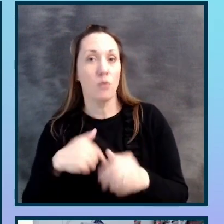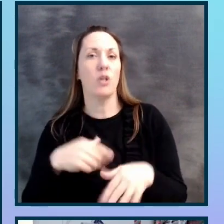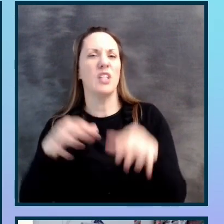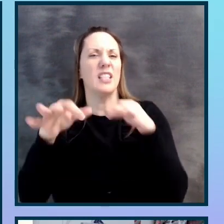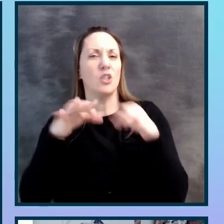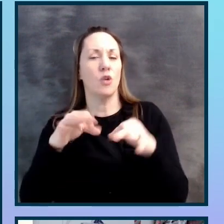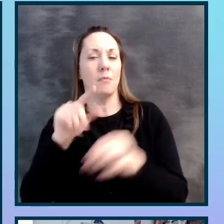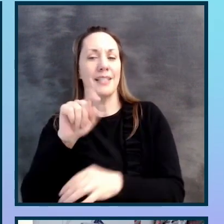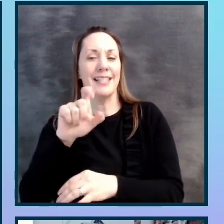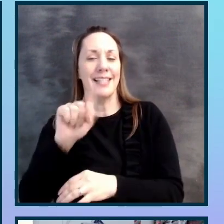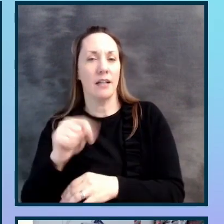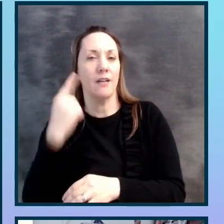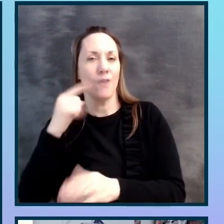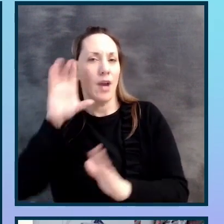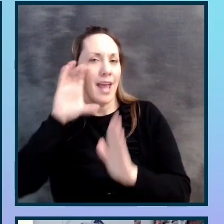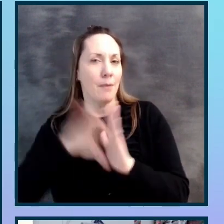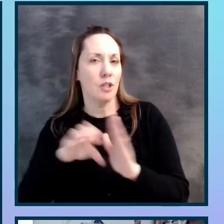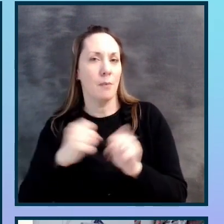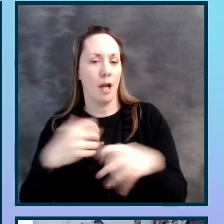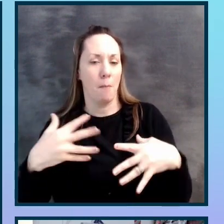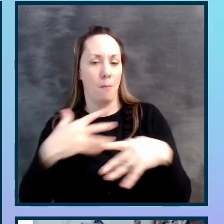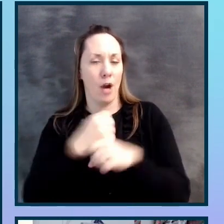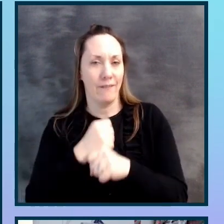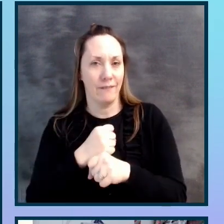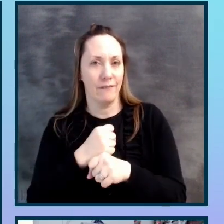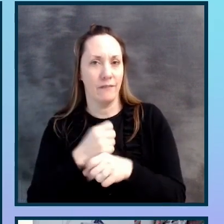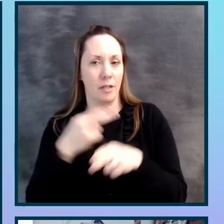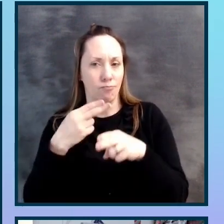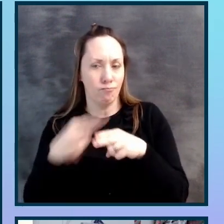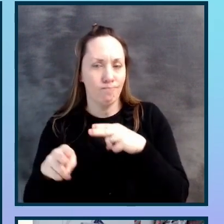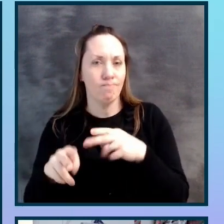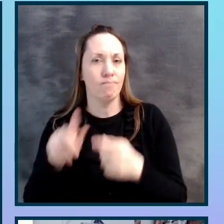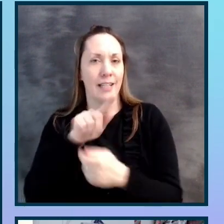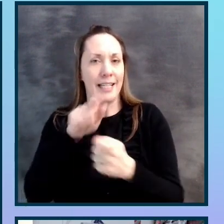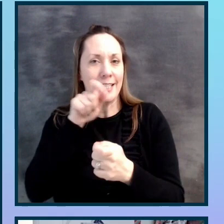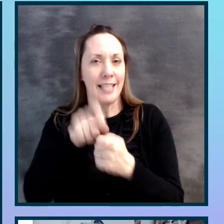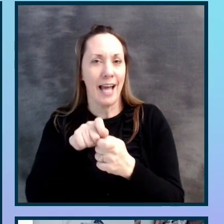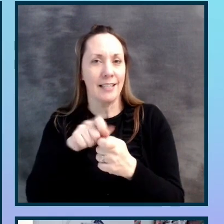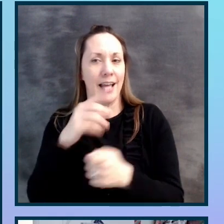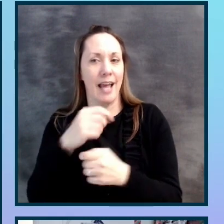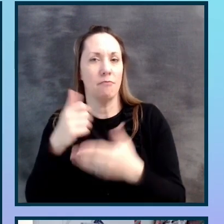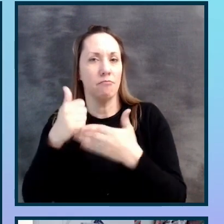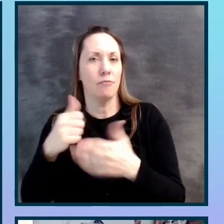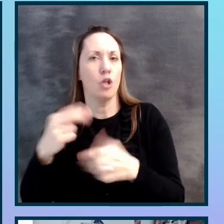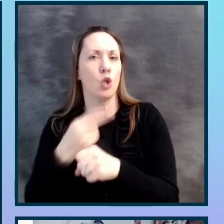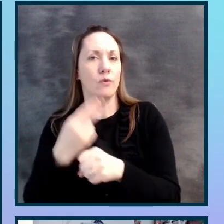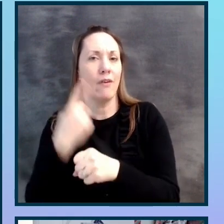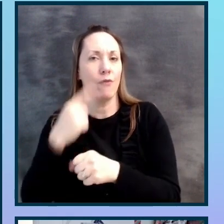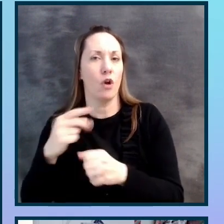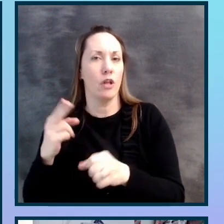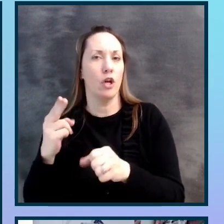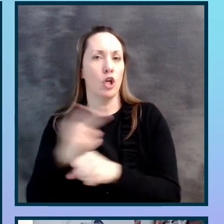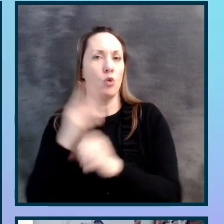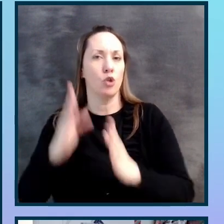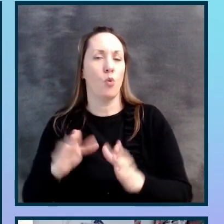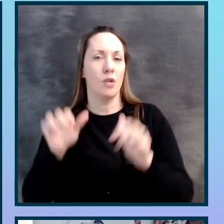to make them as brief, concise, and useful to the user as possible. Ultimately, we would like to reduce